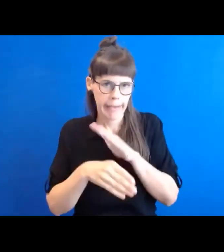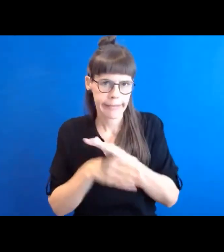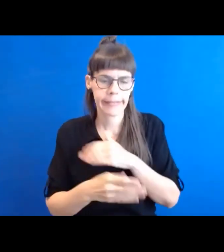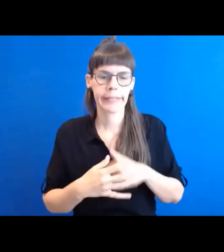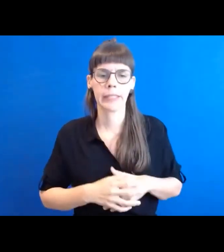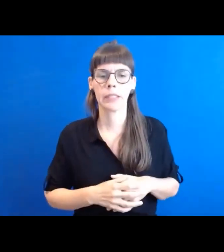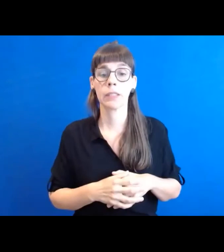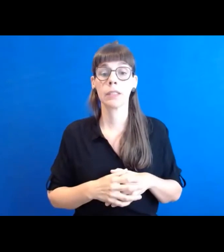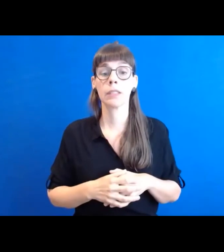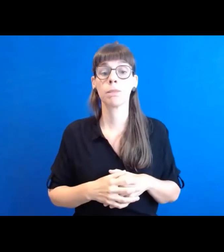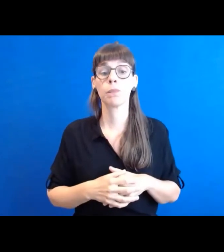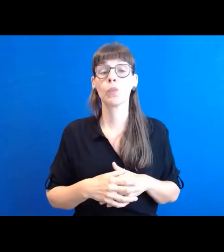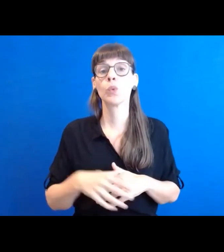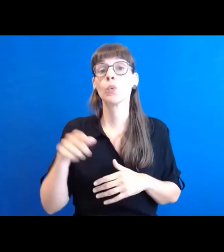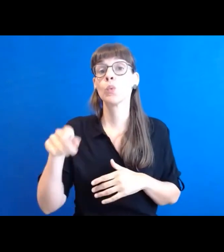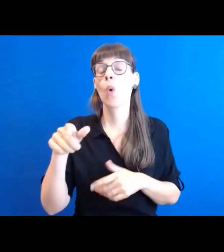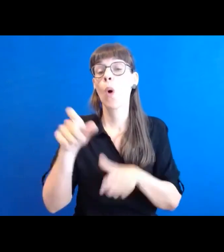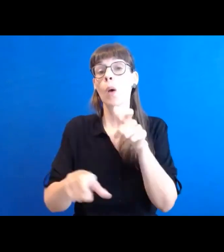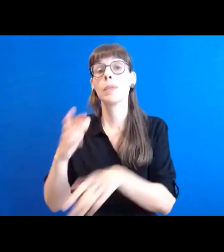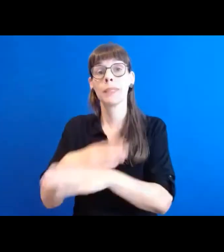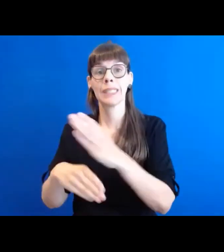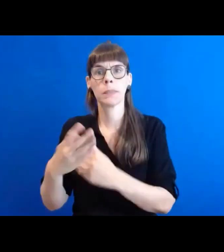in education and access the information they need. Also our